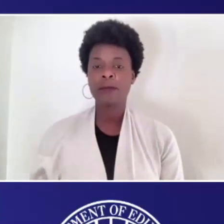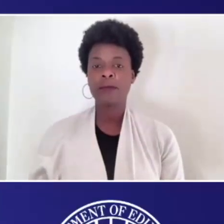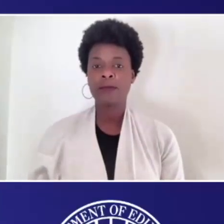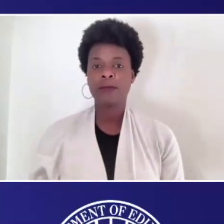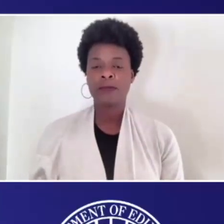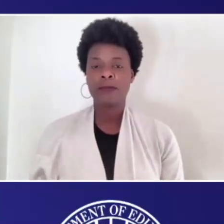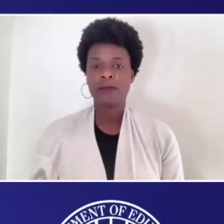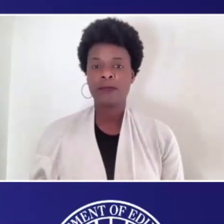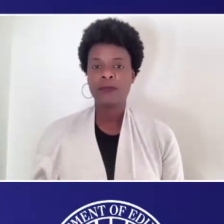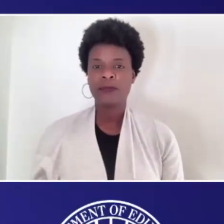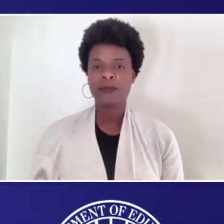Card up from Ashley.